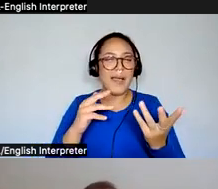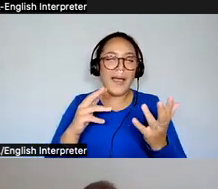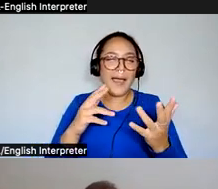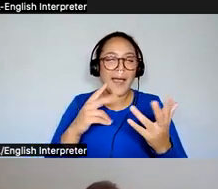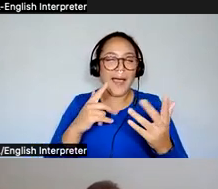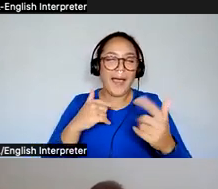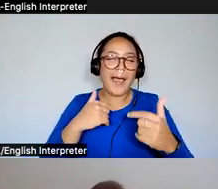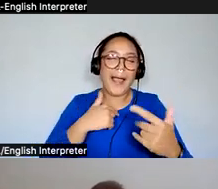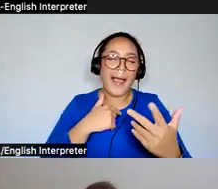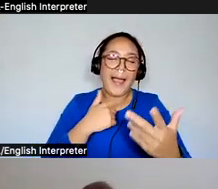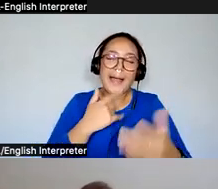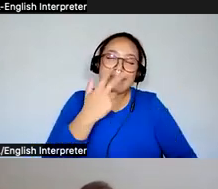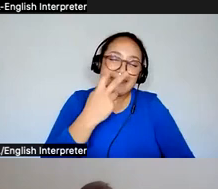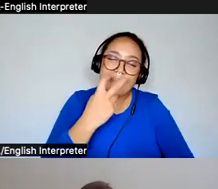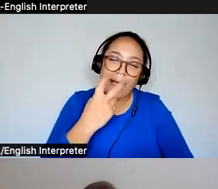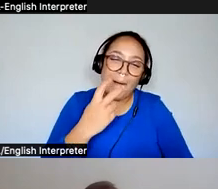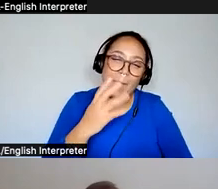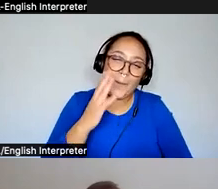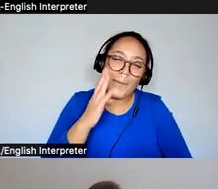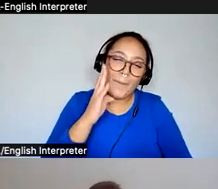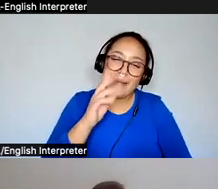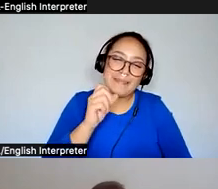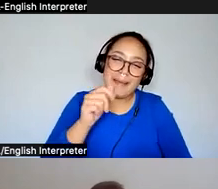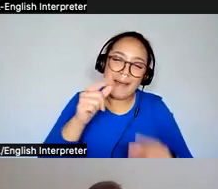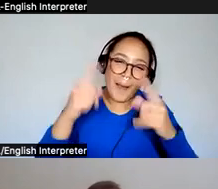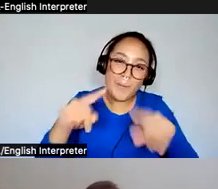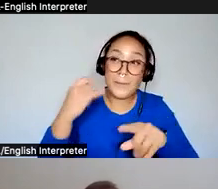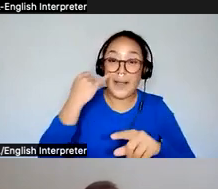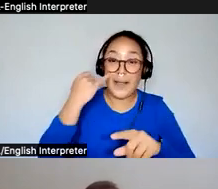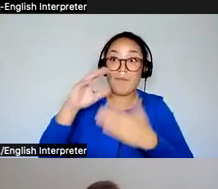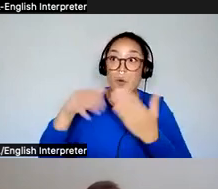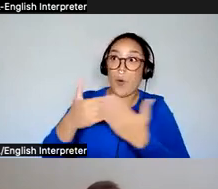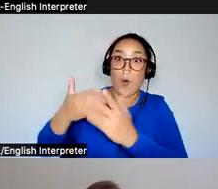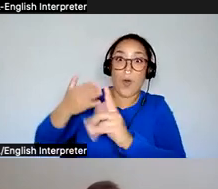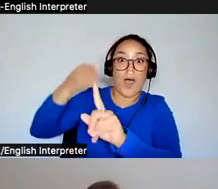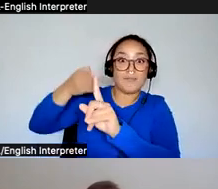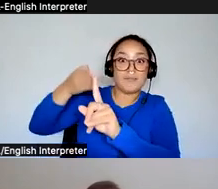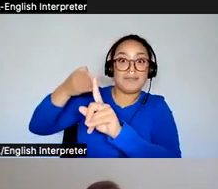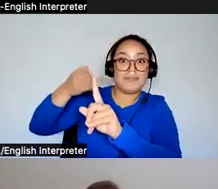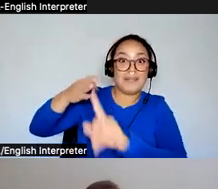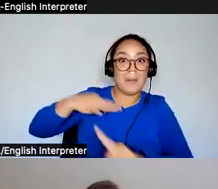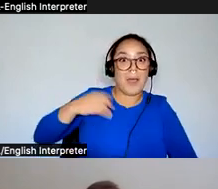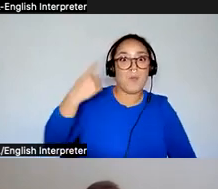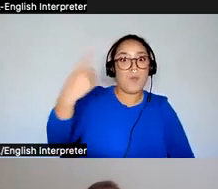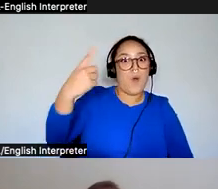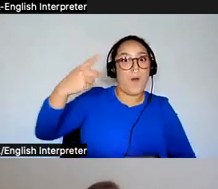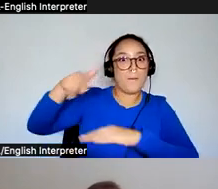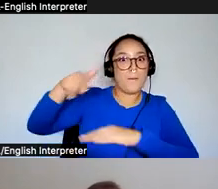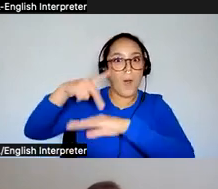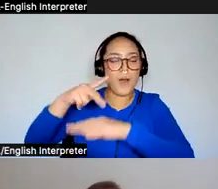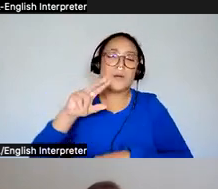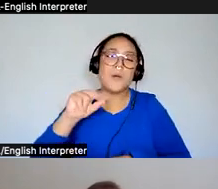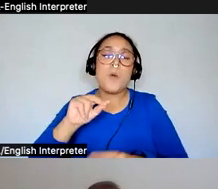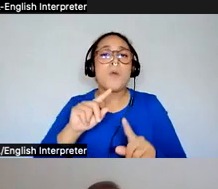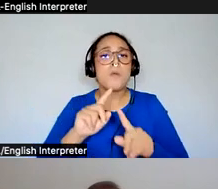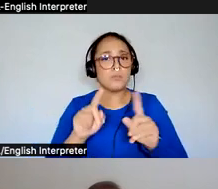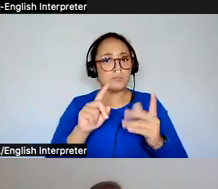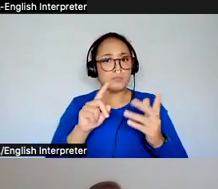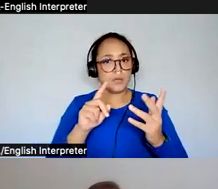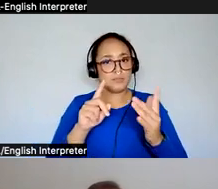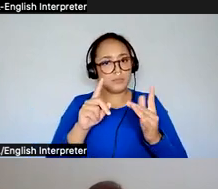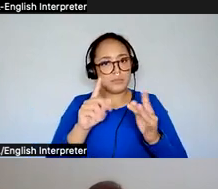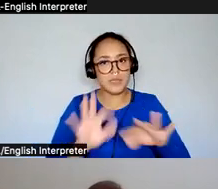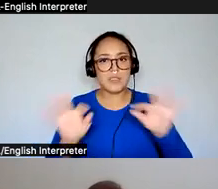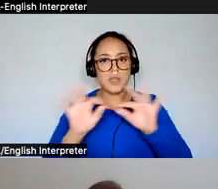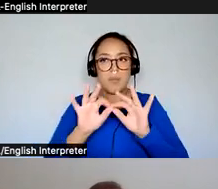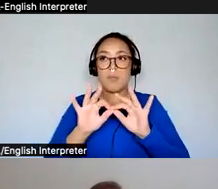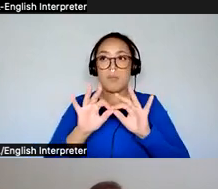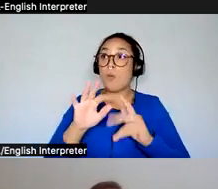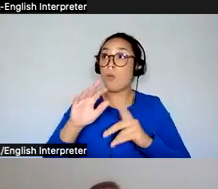And that those applications will be reallocated between parks in the same geographic area.